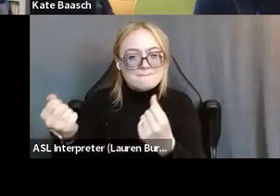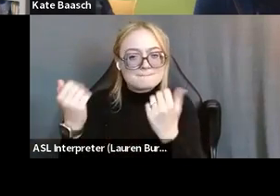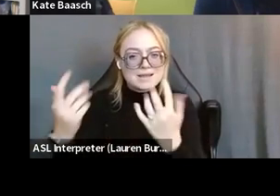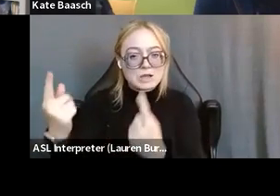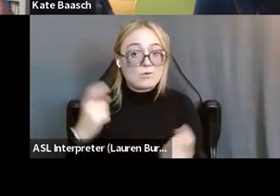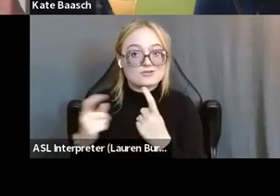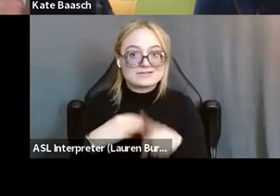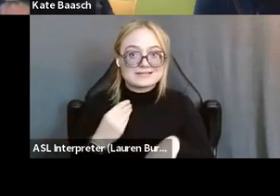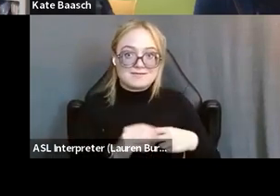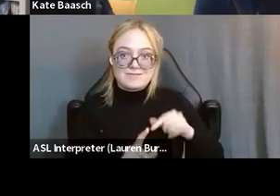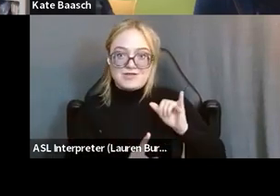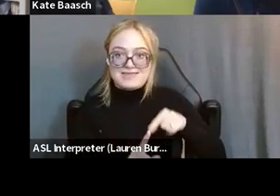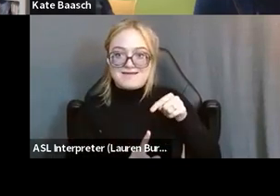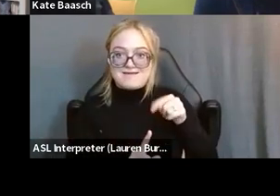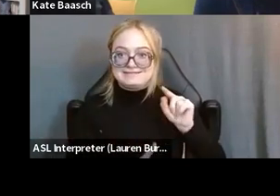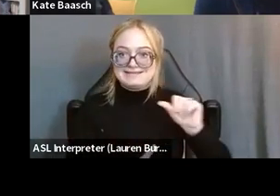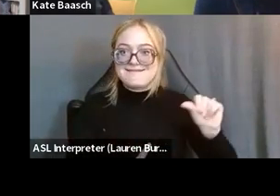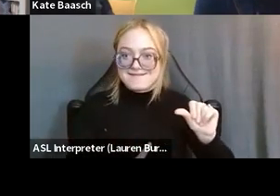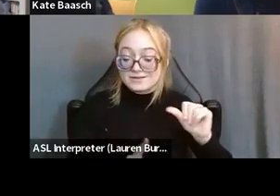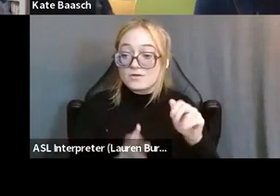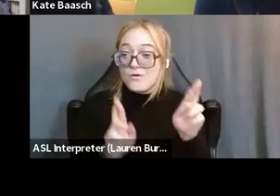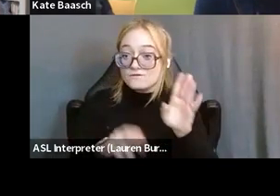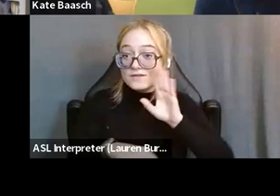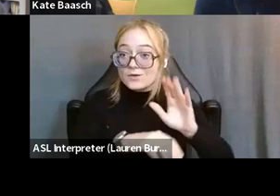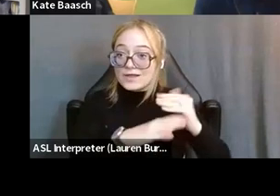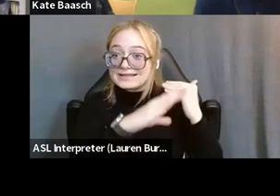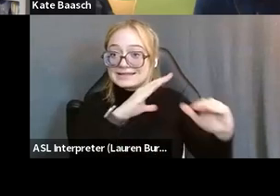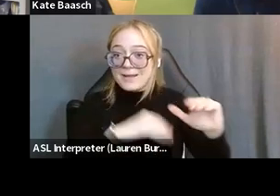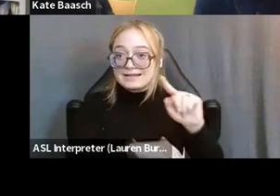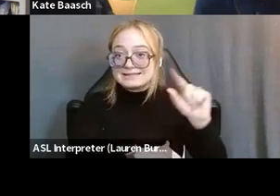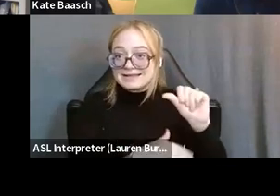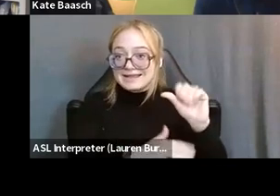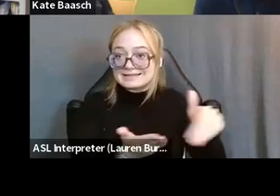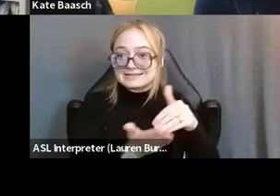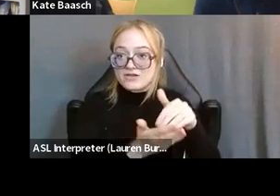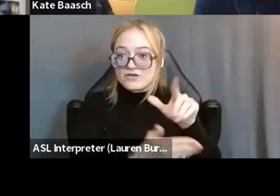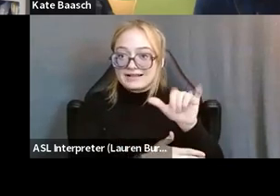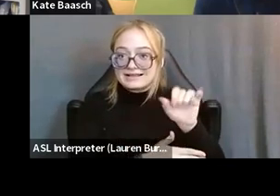so hopefully you will send an email to your TA Center liaison who then can connect you to,